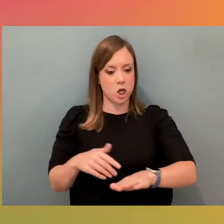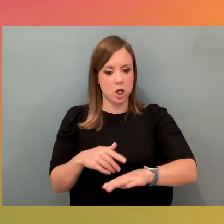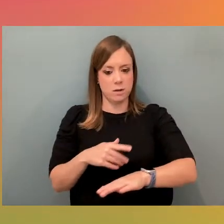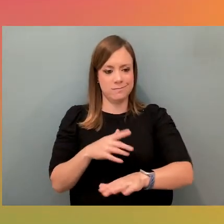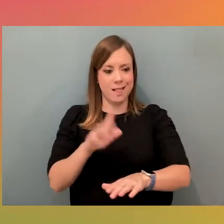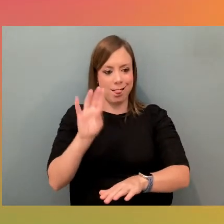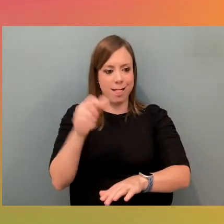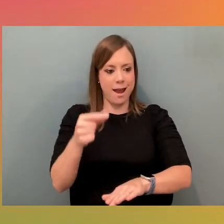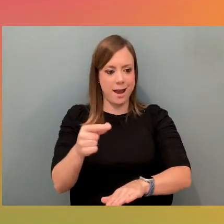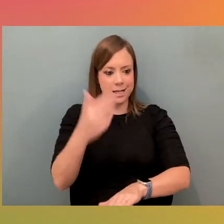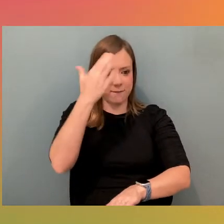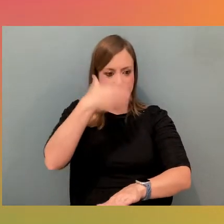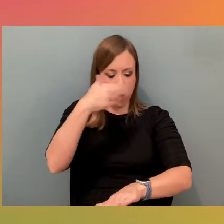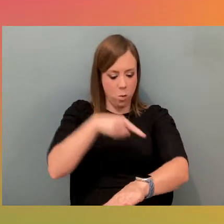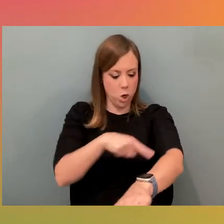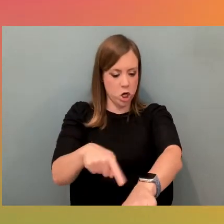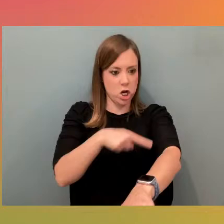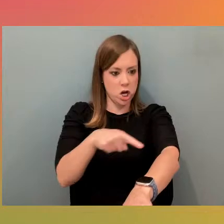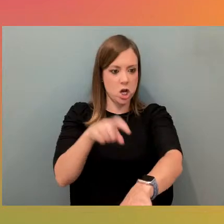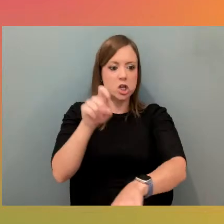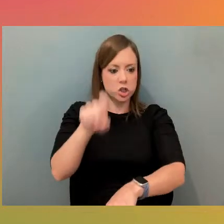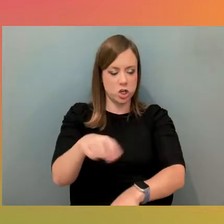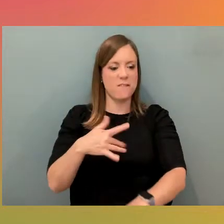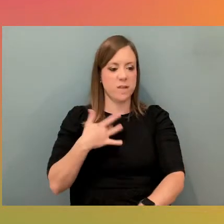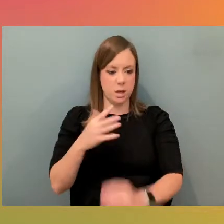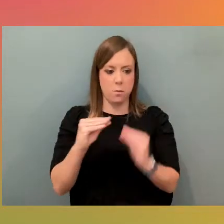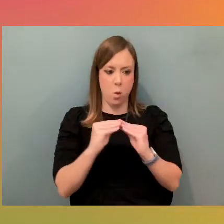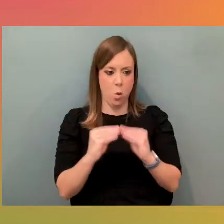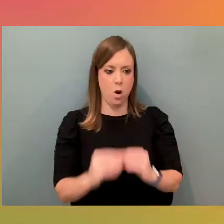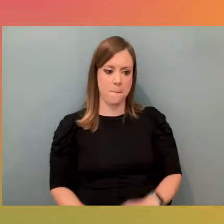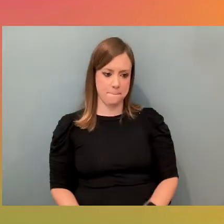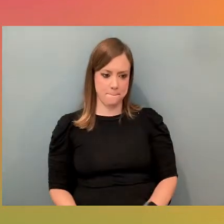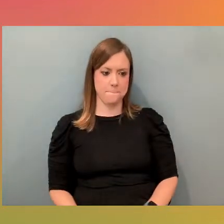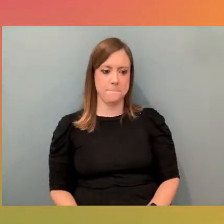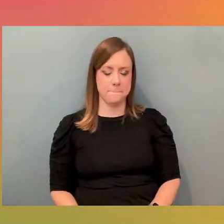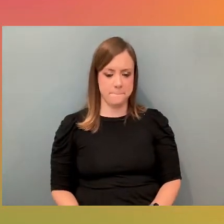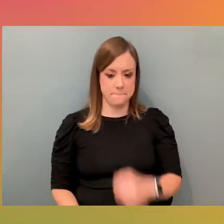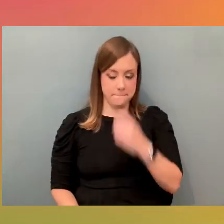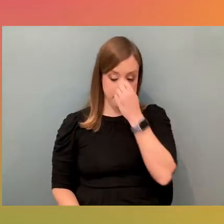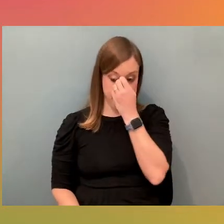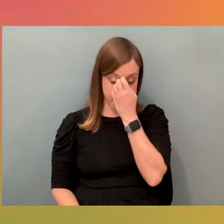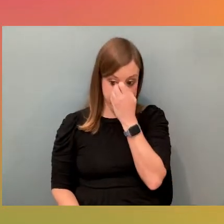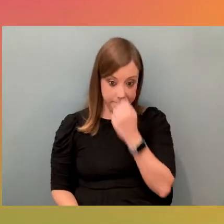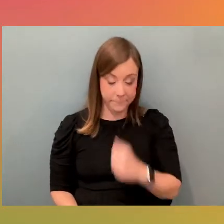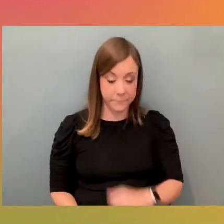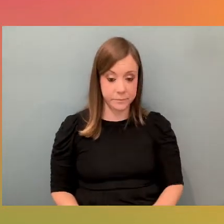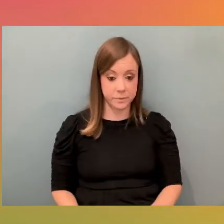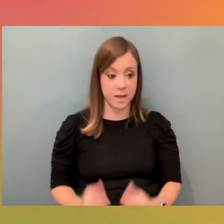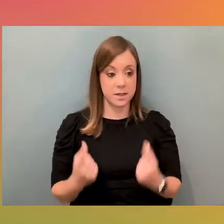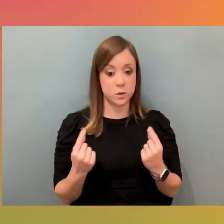WHICH EVER SHIN IS FORWARD IS THE ONE THAT SHOULD BE FEELING